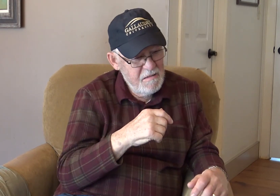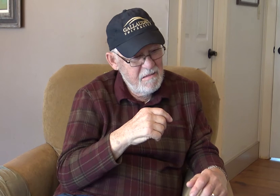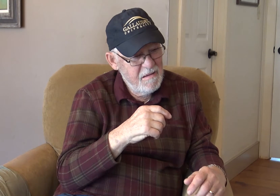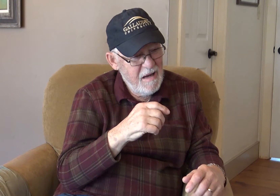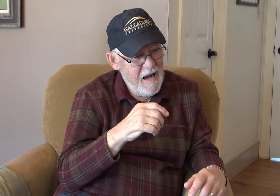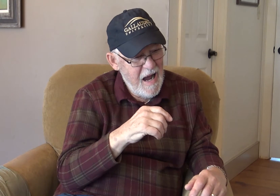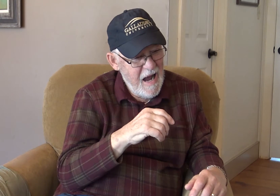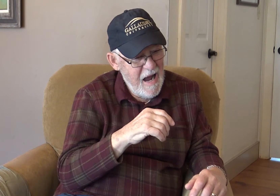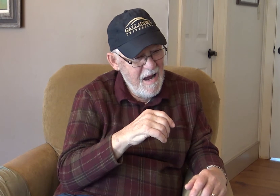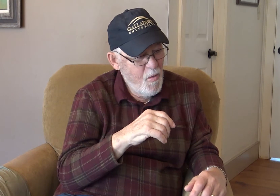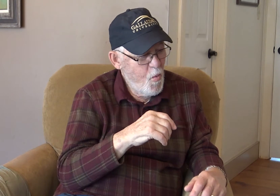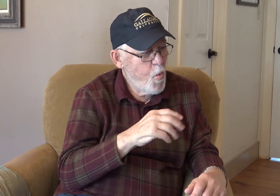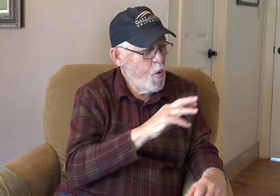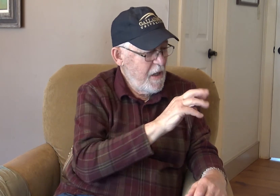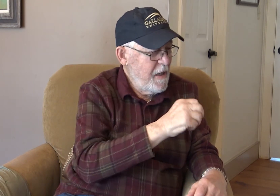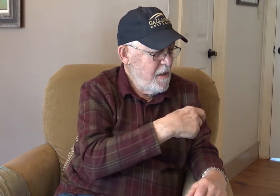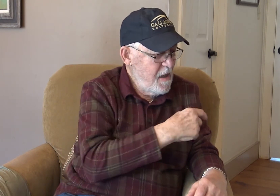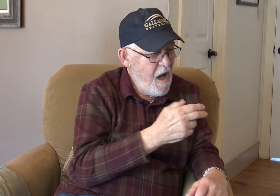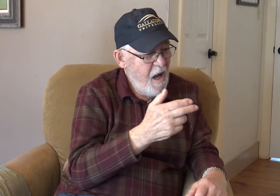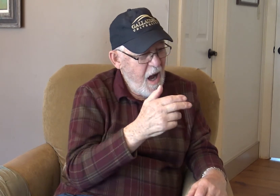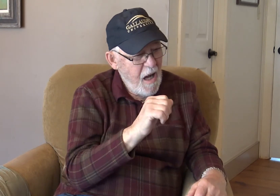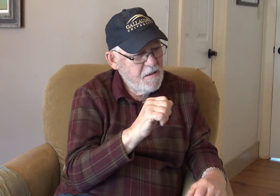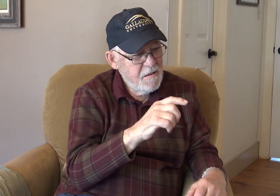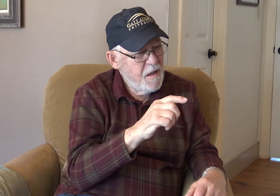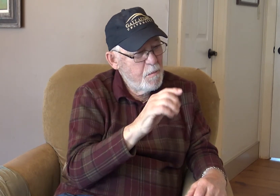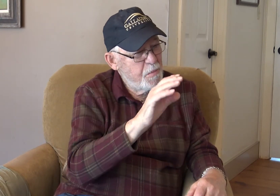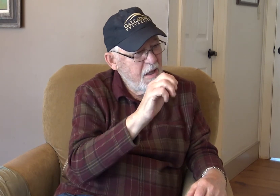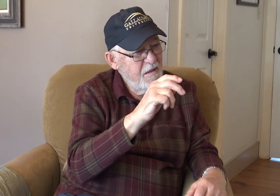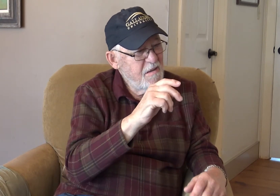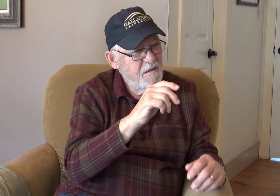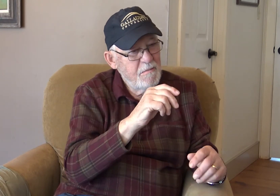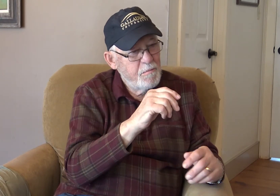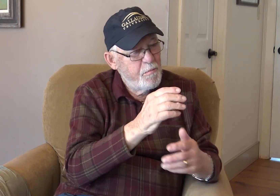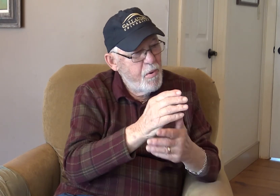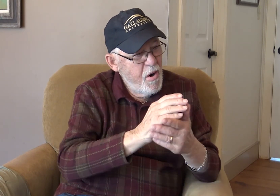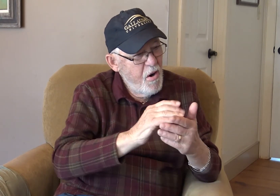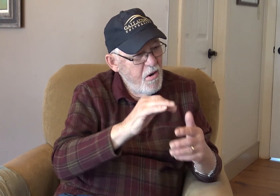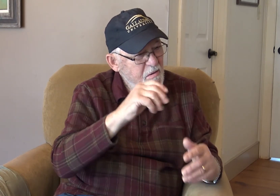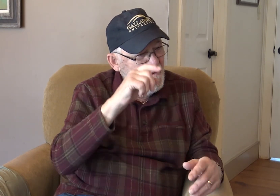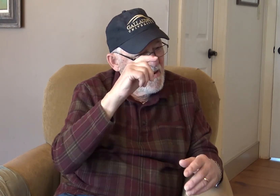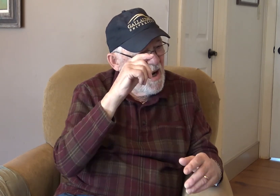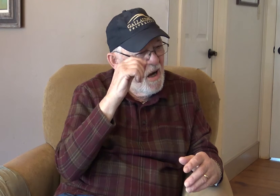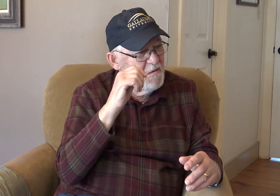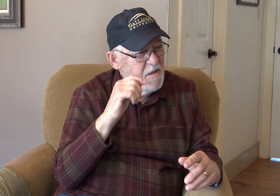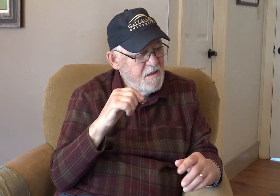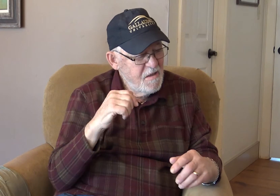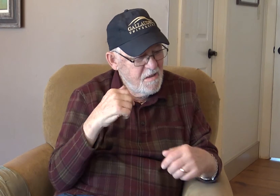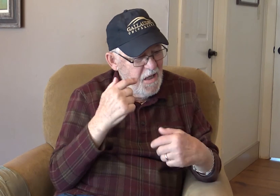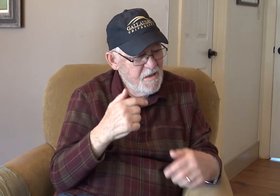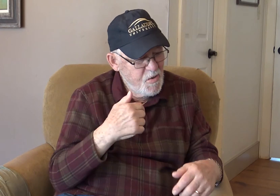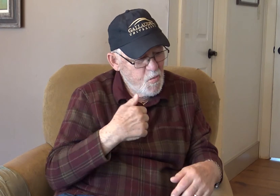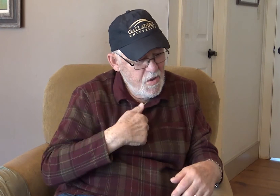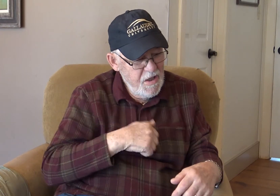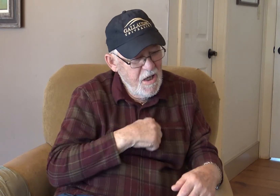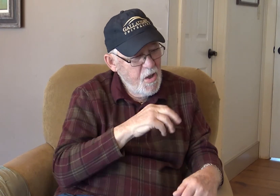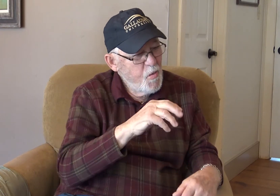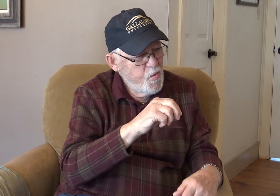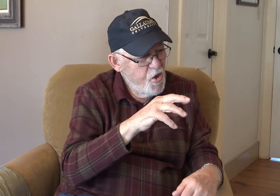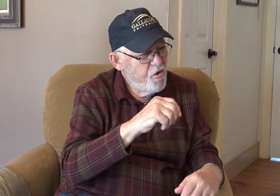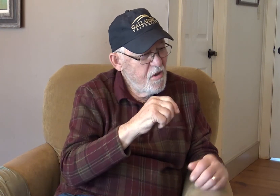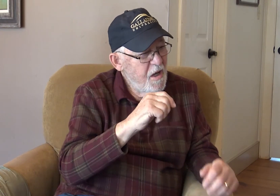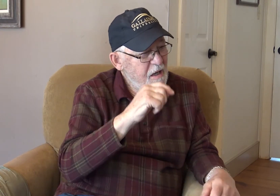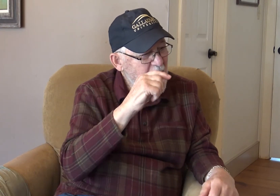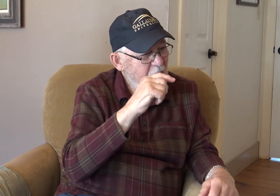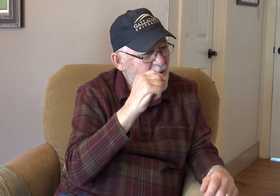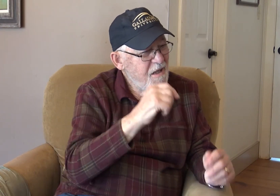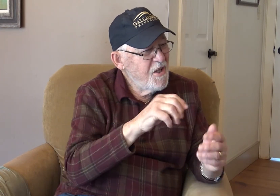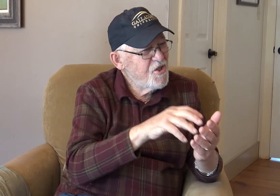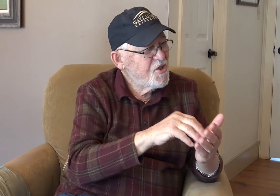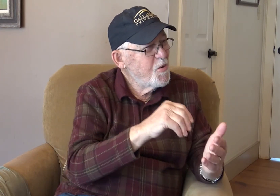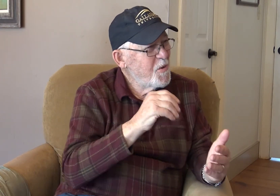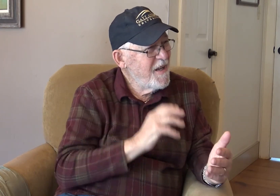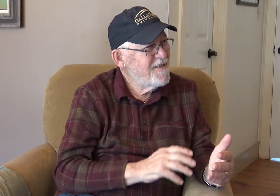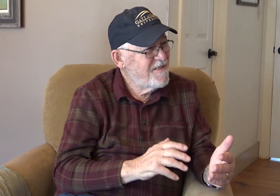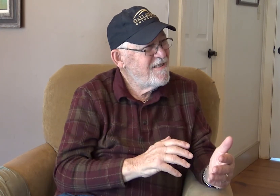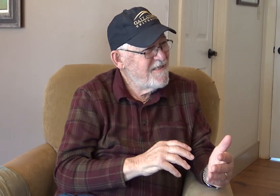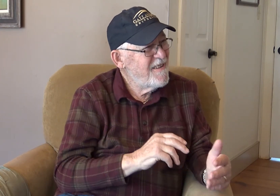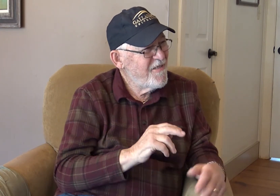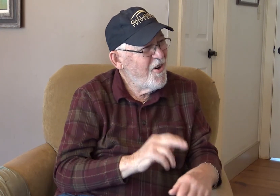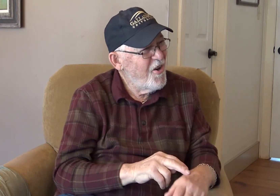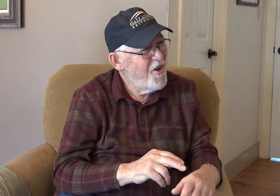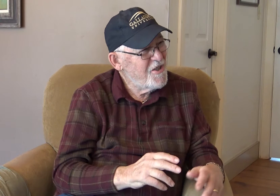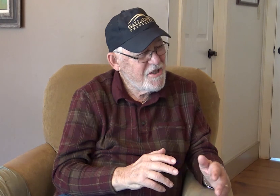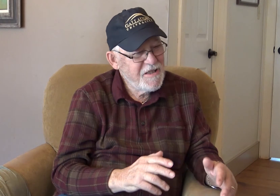We had been a part of Gallaudet since we were Gallaudet students.